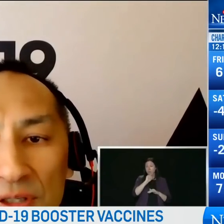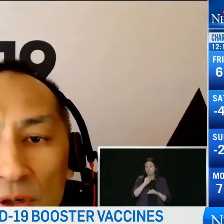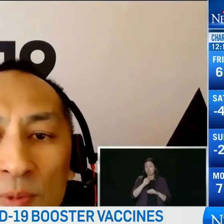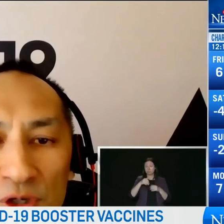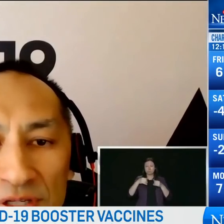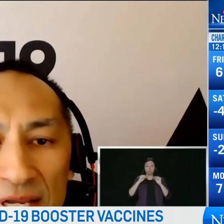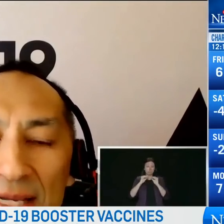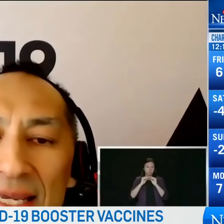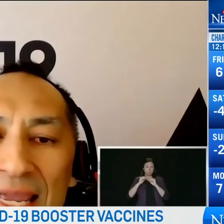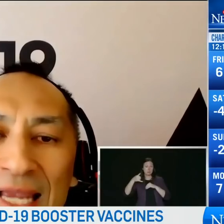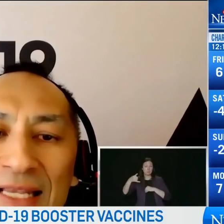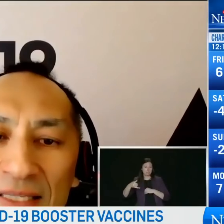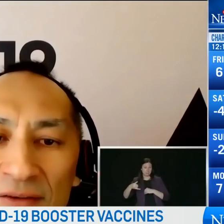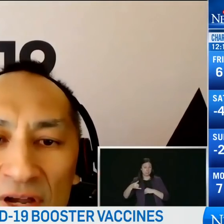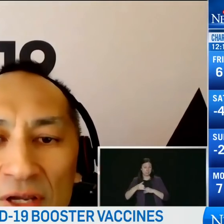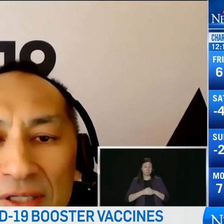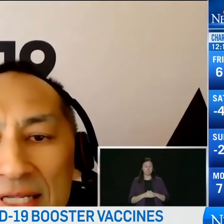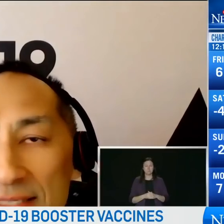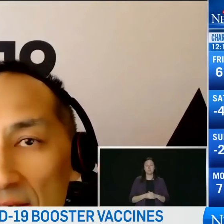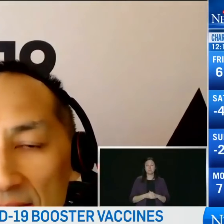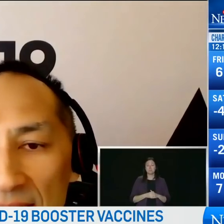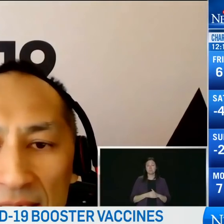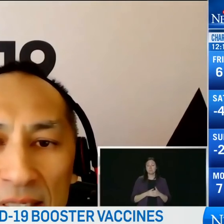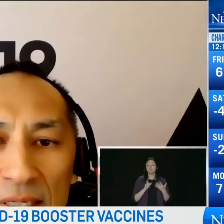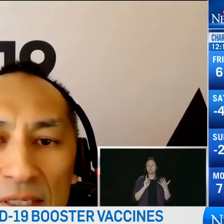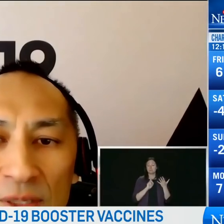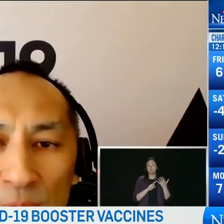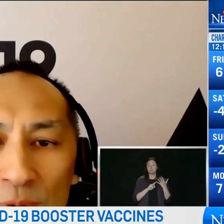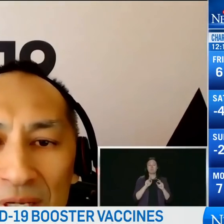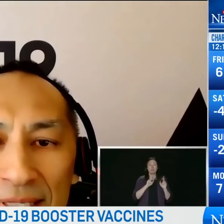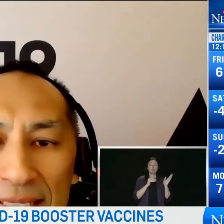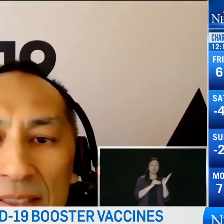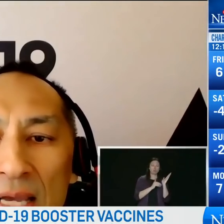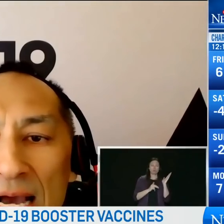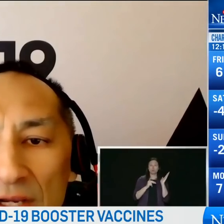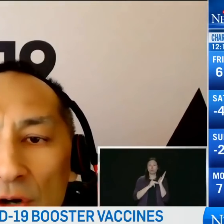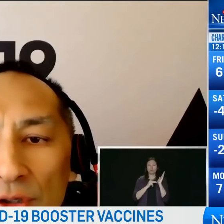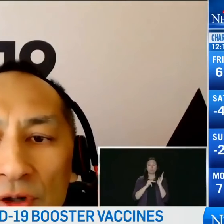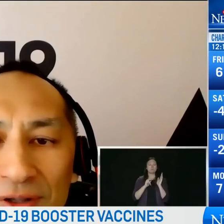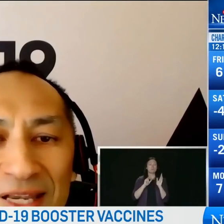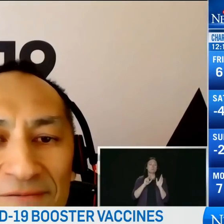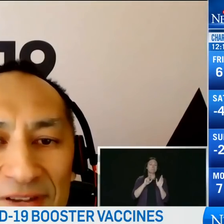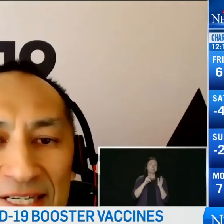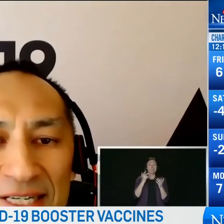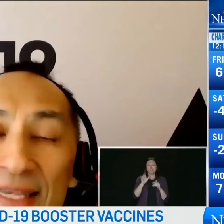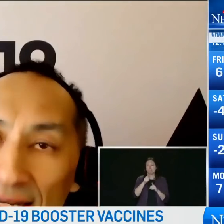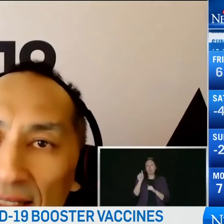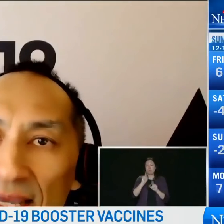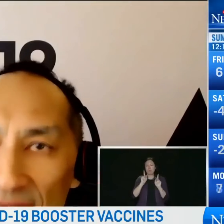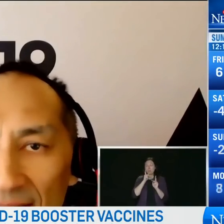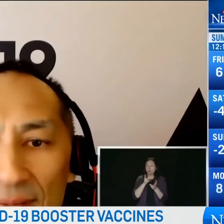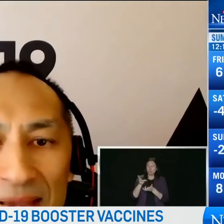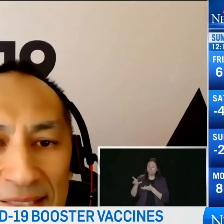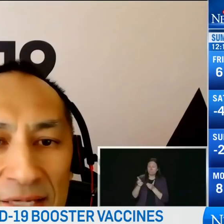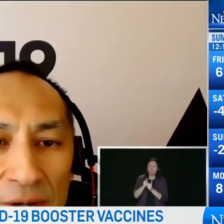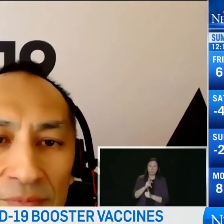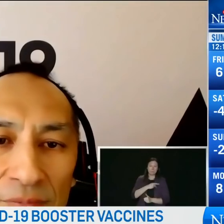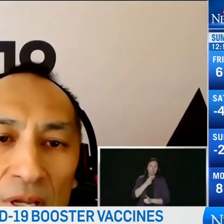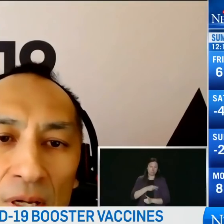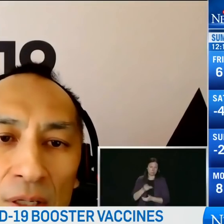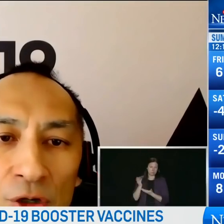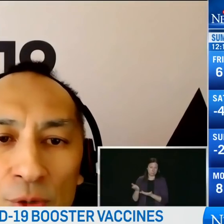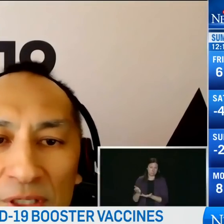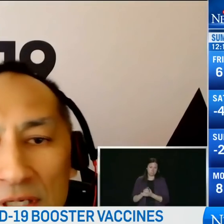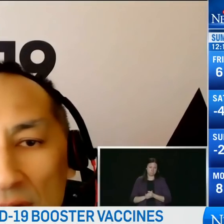ADULTS IN OR FROM FIRST NATIONS,